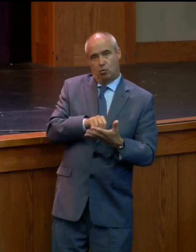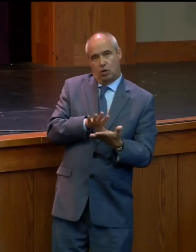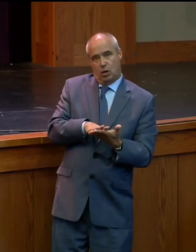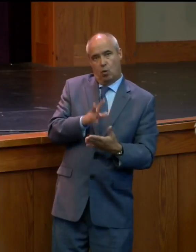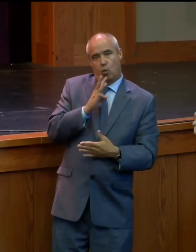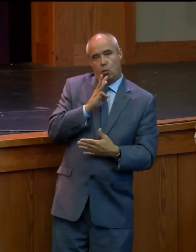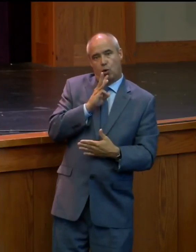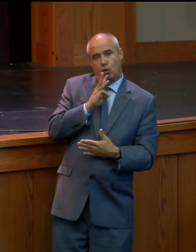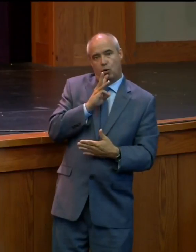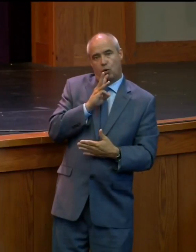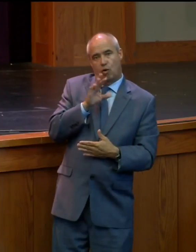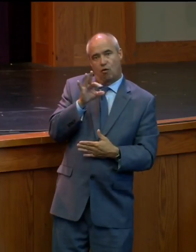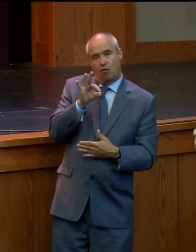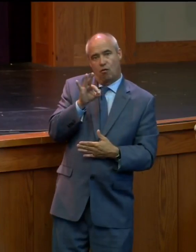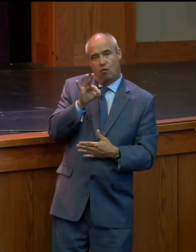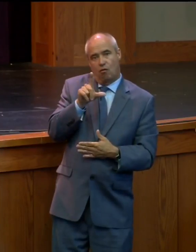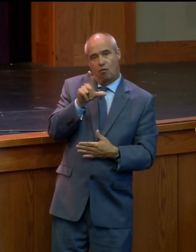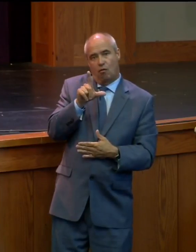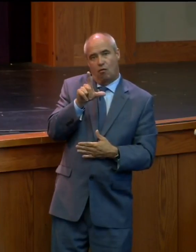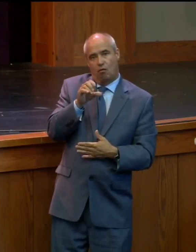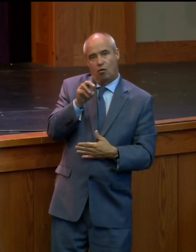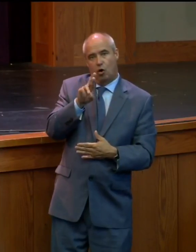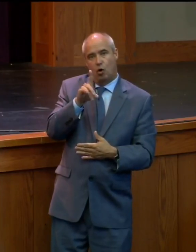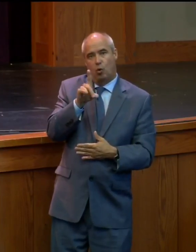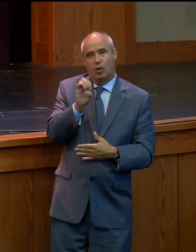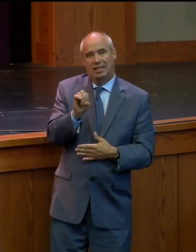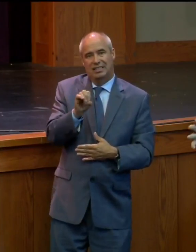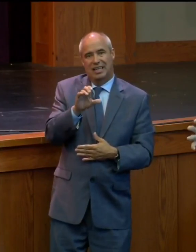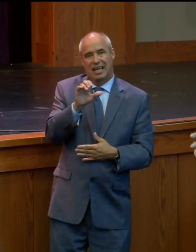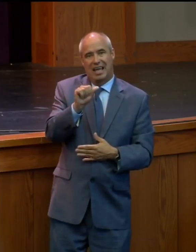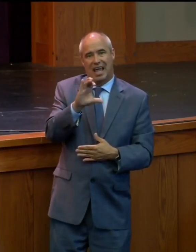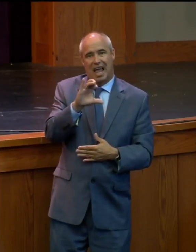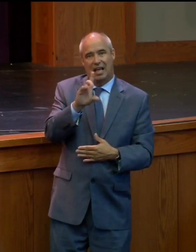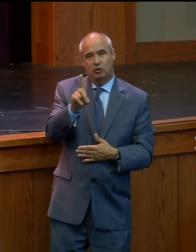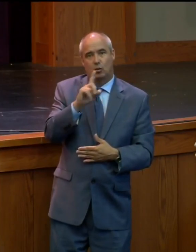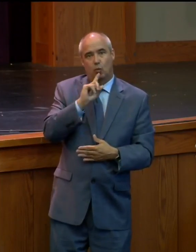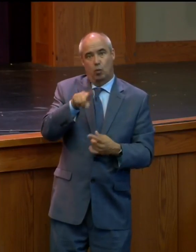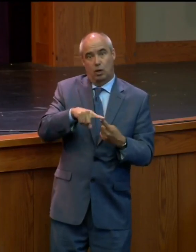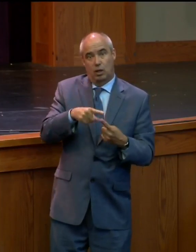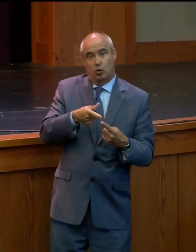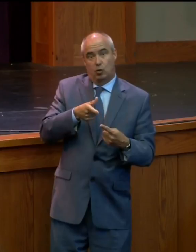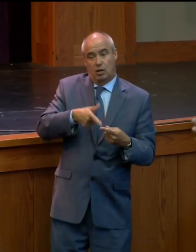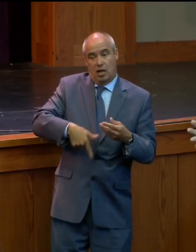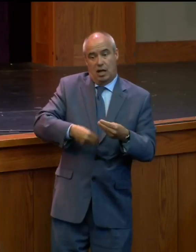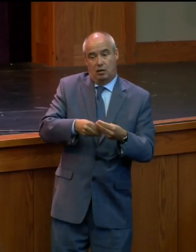PUT FLUORIDE IN THE WATER. WHEN THAT STUFF IS PUT IN THE DRINKING WATER ESPECIALLY IN